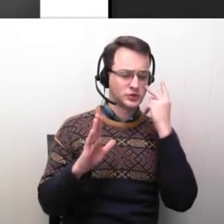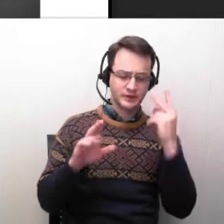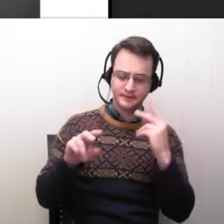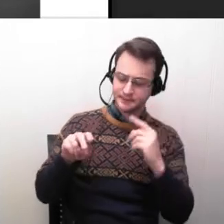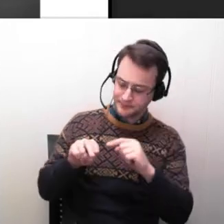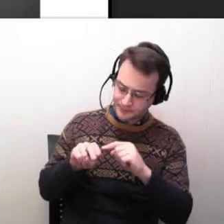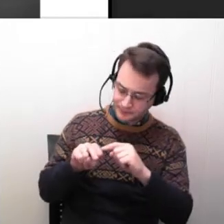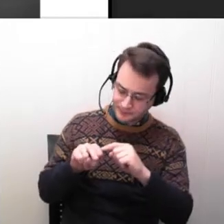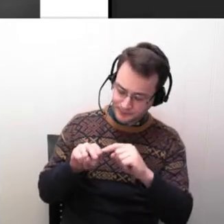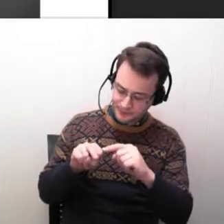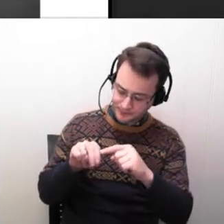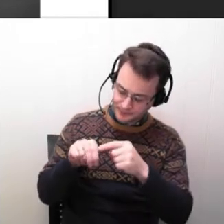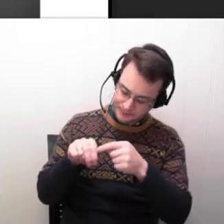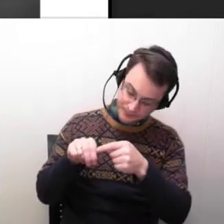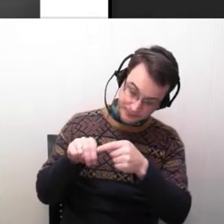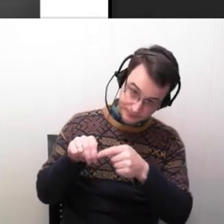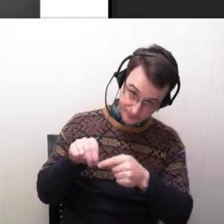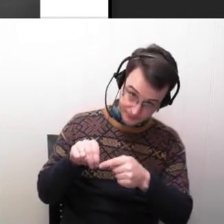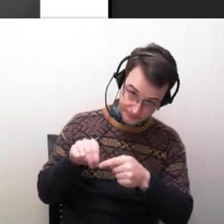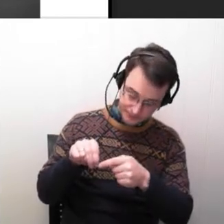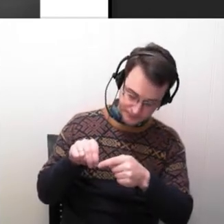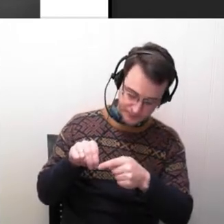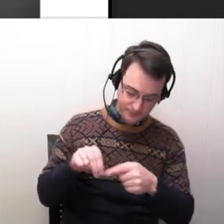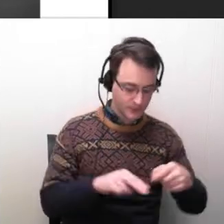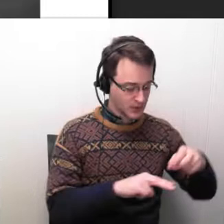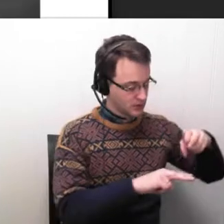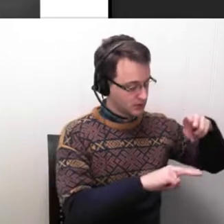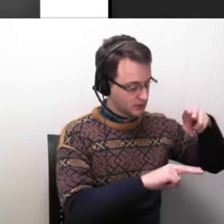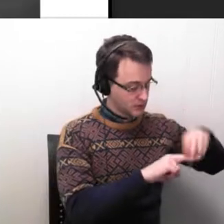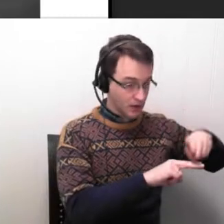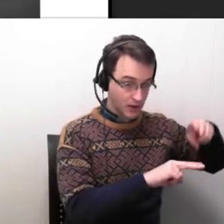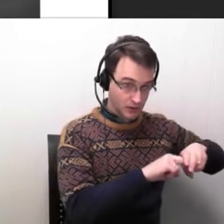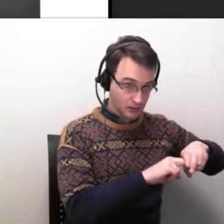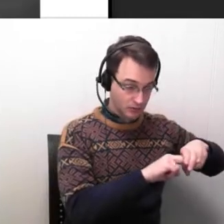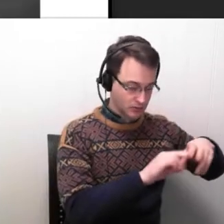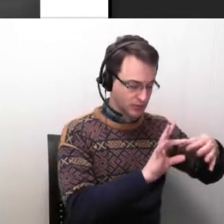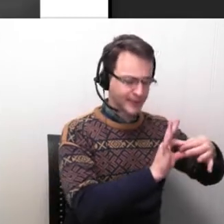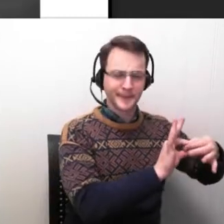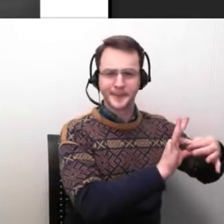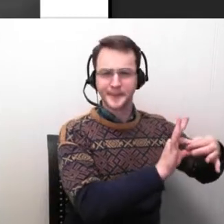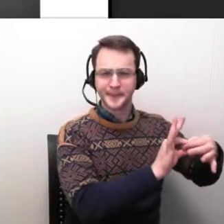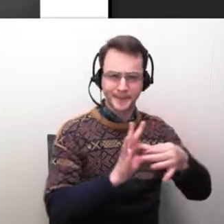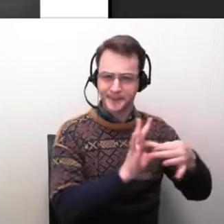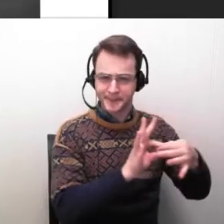the person sitting are connected in the minds of signers to the bent fingers of the sign